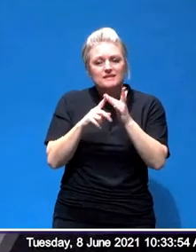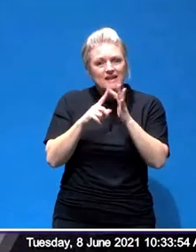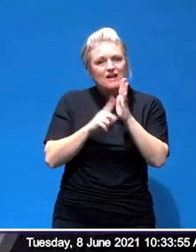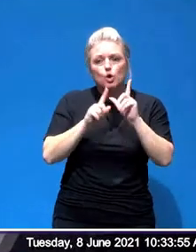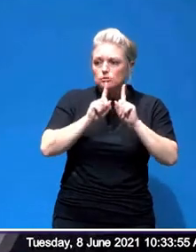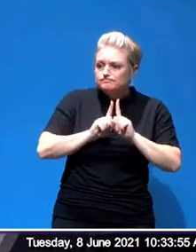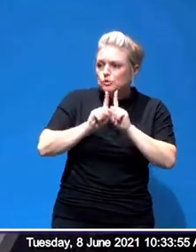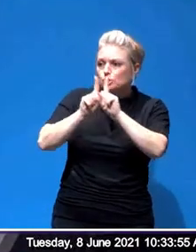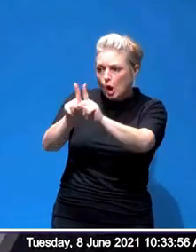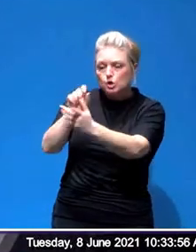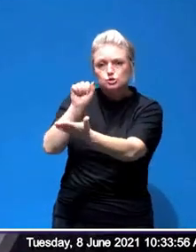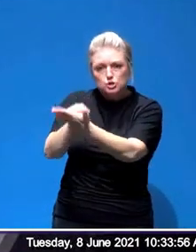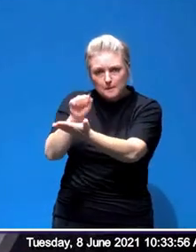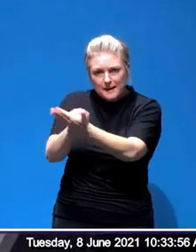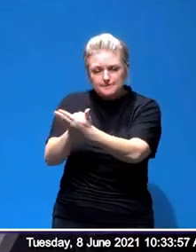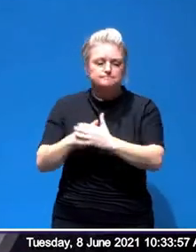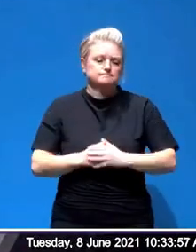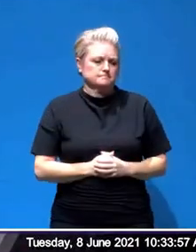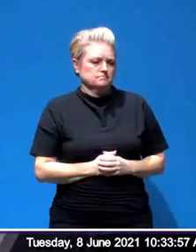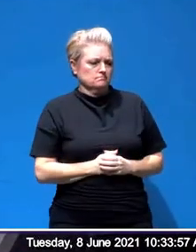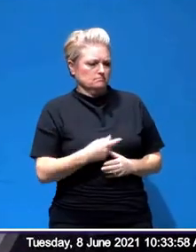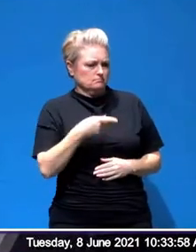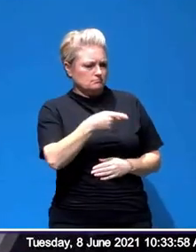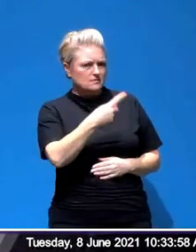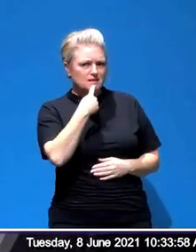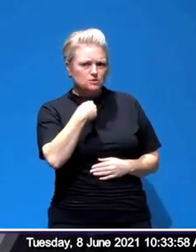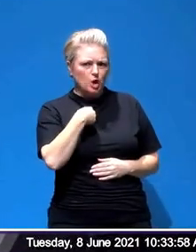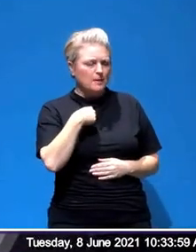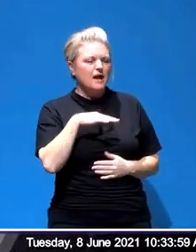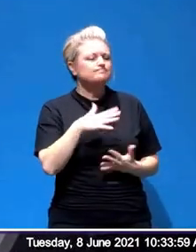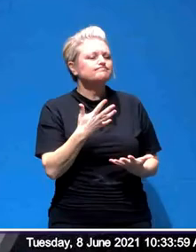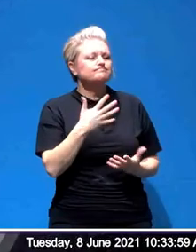ABL informed me that this was not possible because Daniel was asleep.